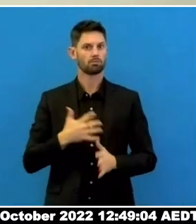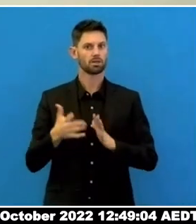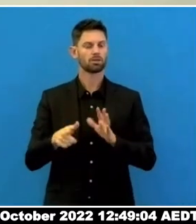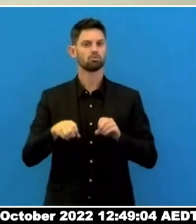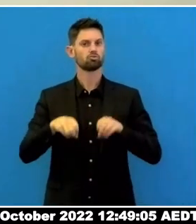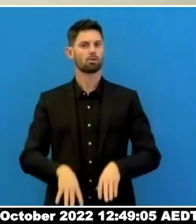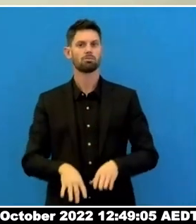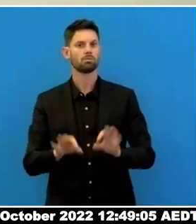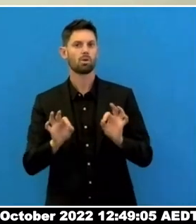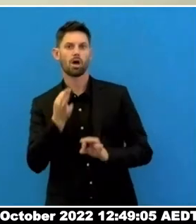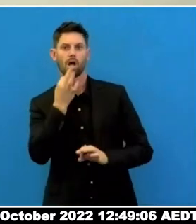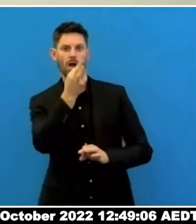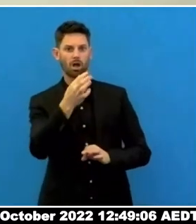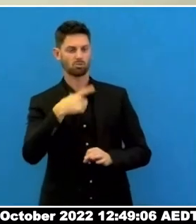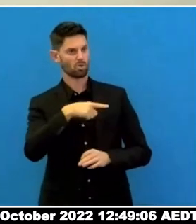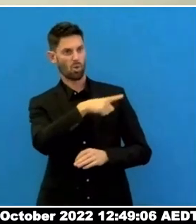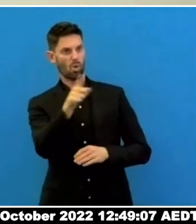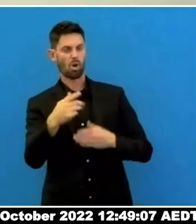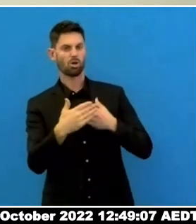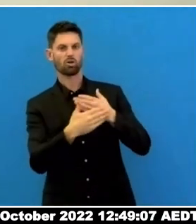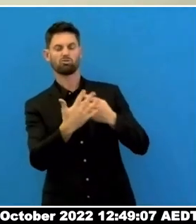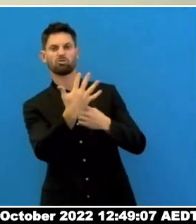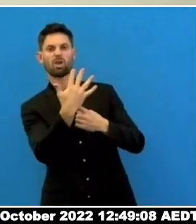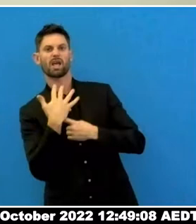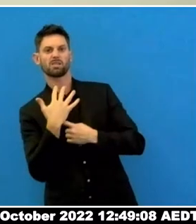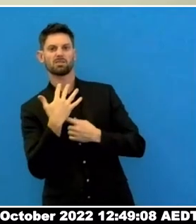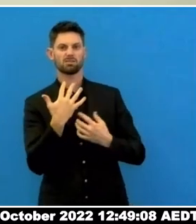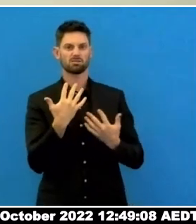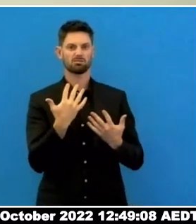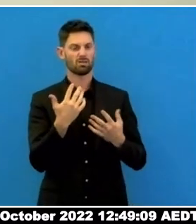when they get met with paternalistic and racist responses it's really detrimental.